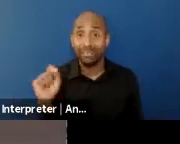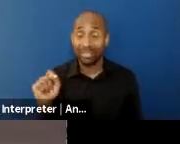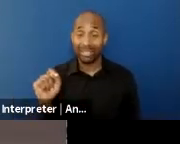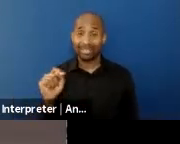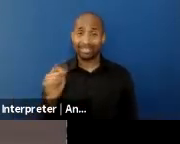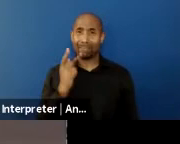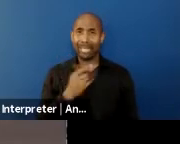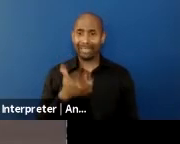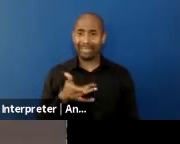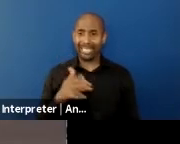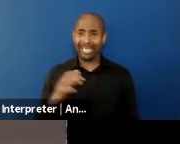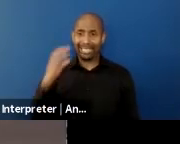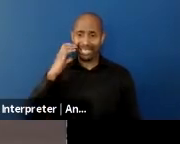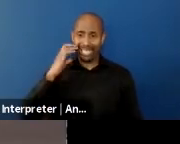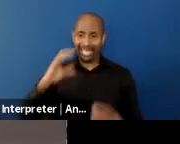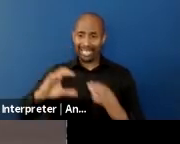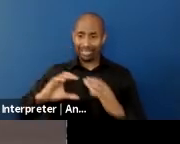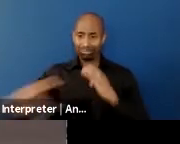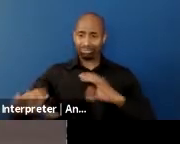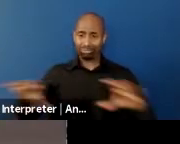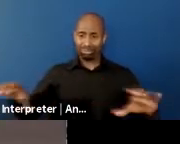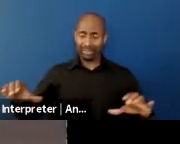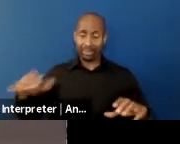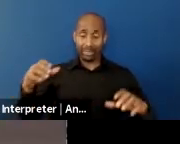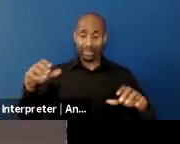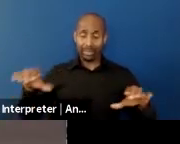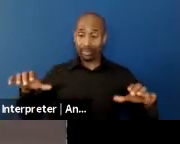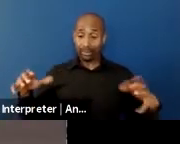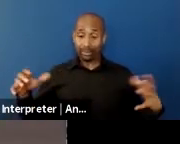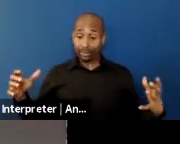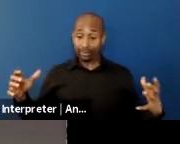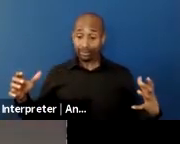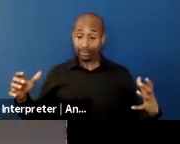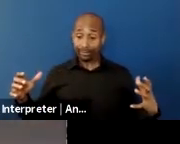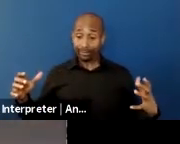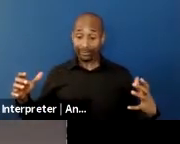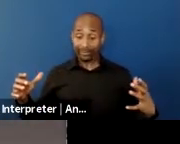Stiff as a board.